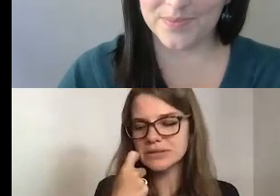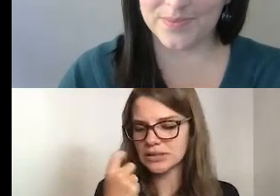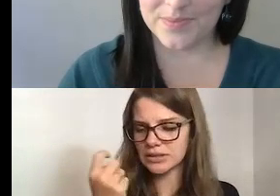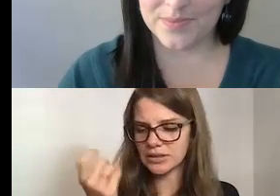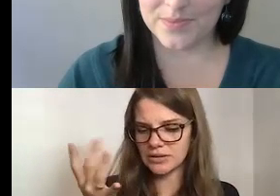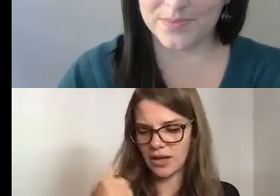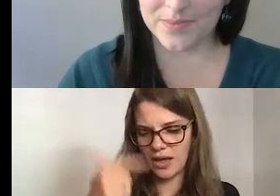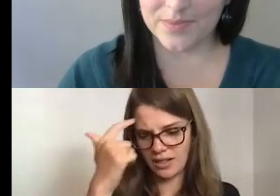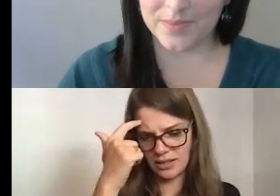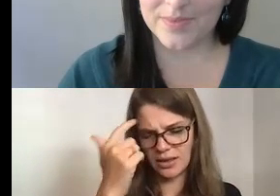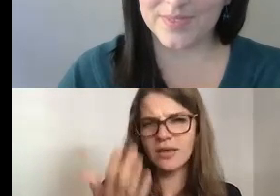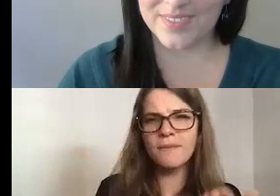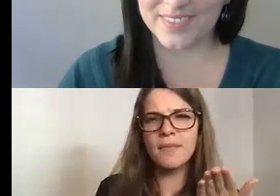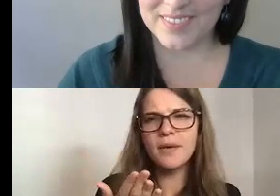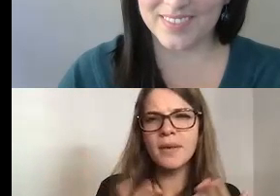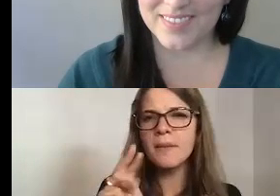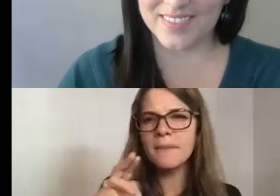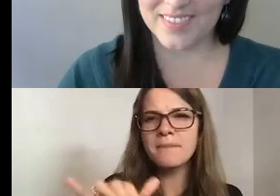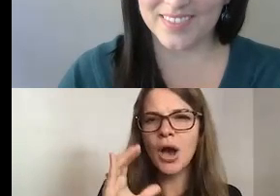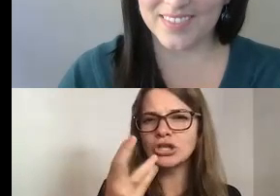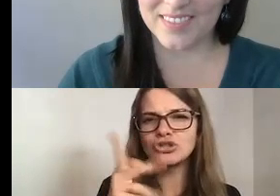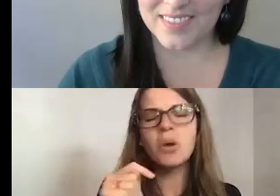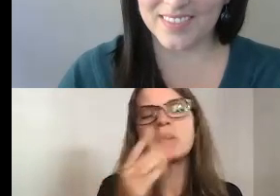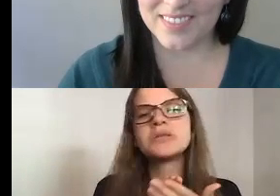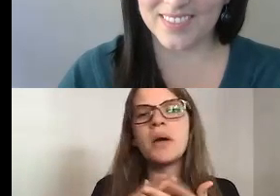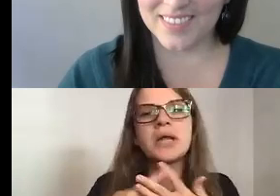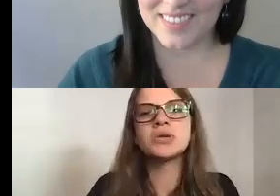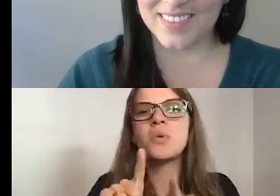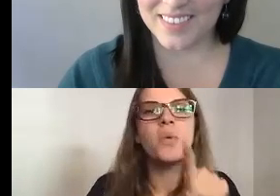was maybe even via my chart or just some initial questionnaires that can go out ahead of time is